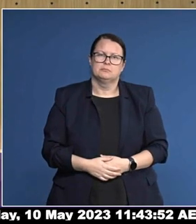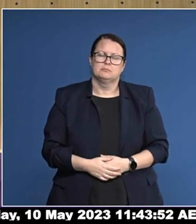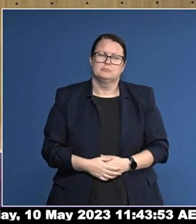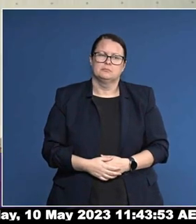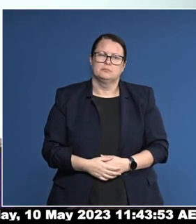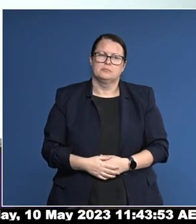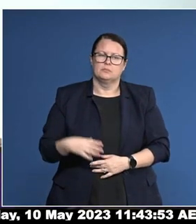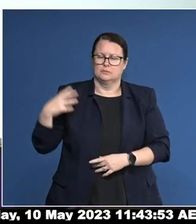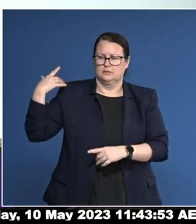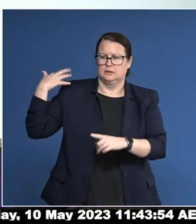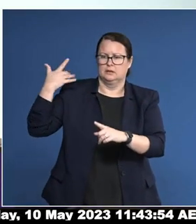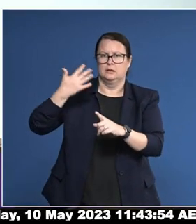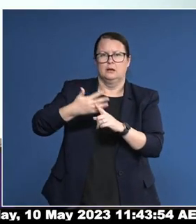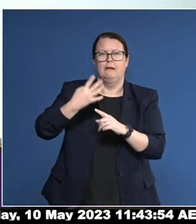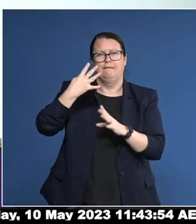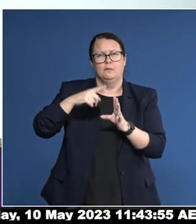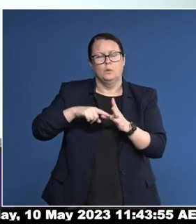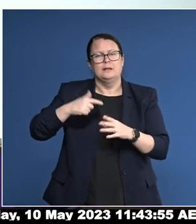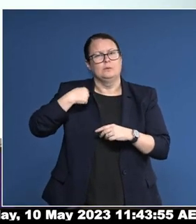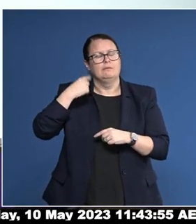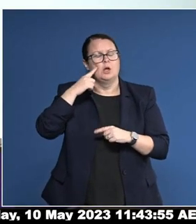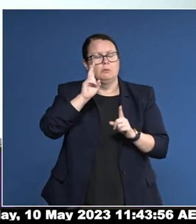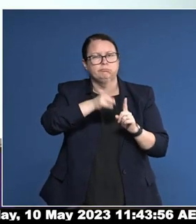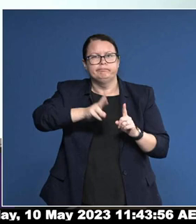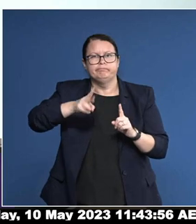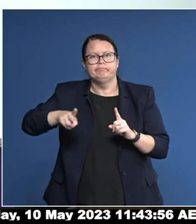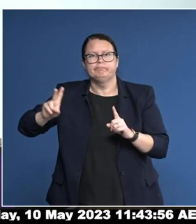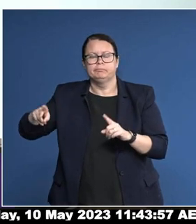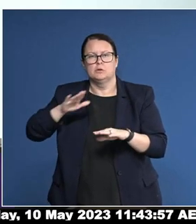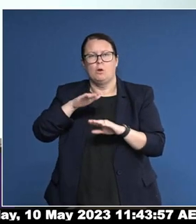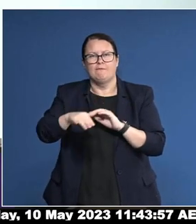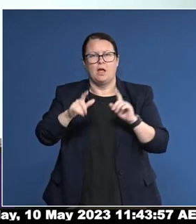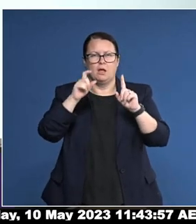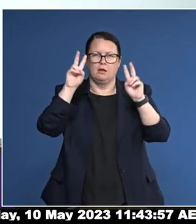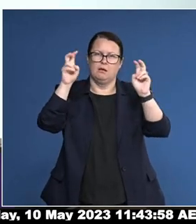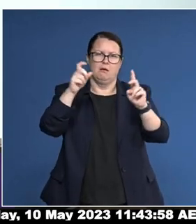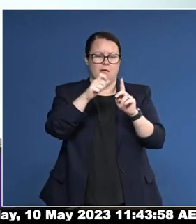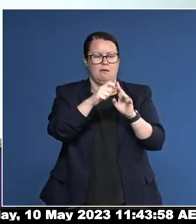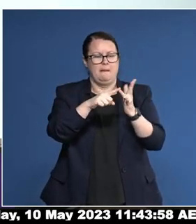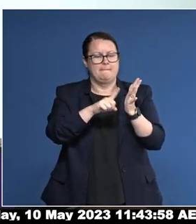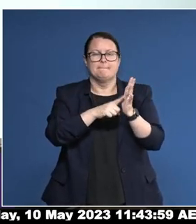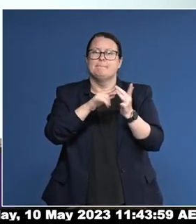pathway. Are you familiar with that phrase? No. COMMISSIONER McEWIN: The polished pathway described where we've heard